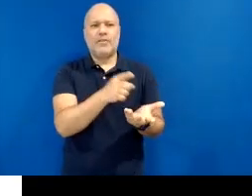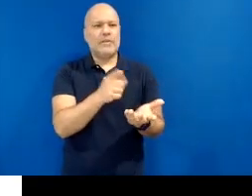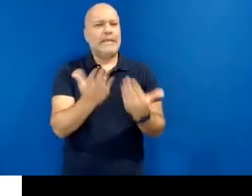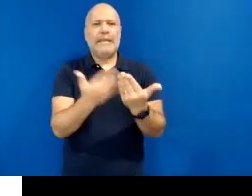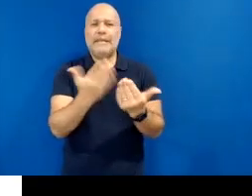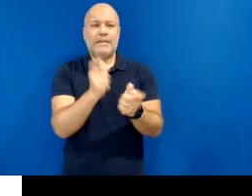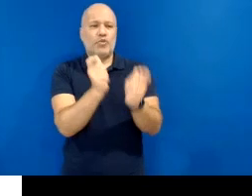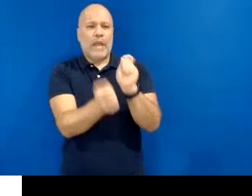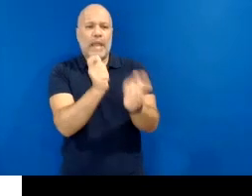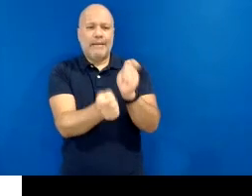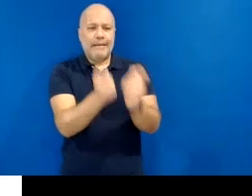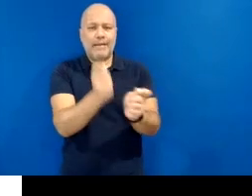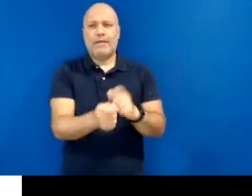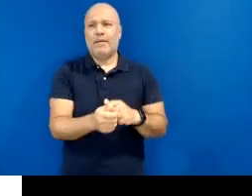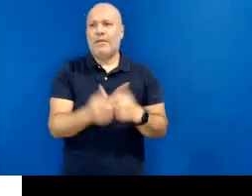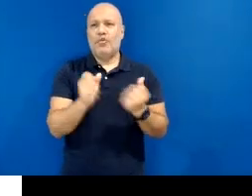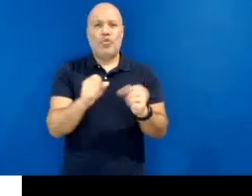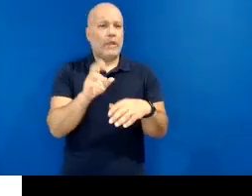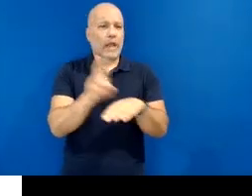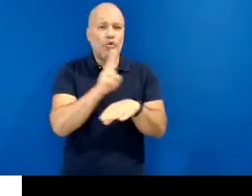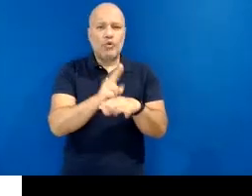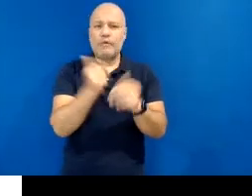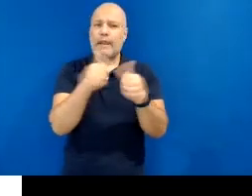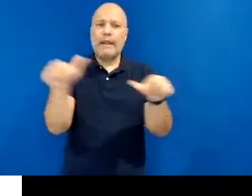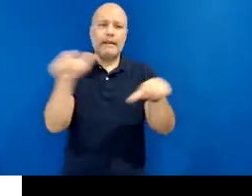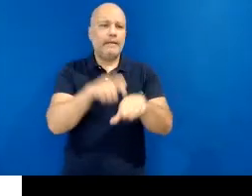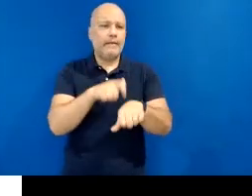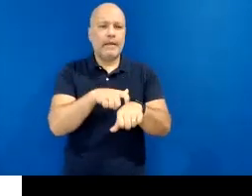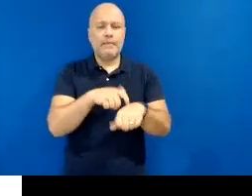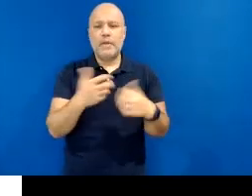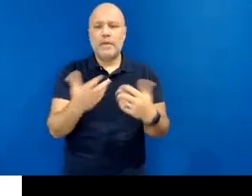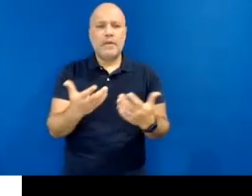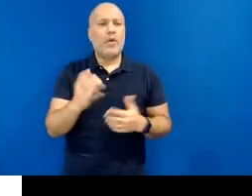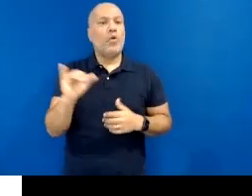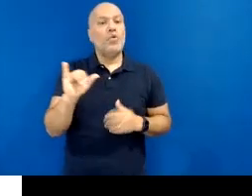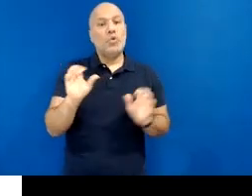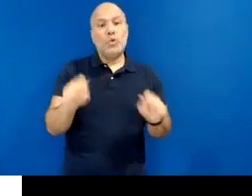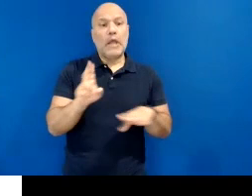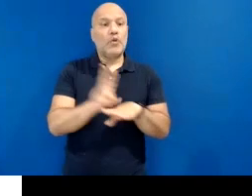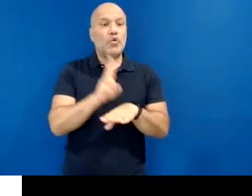You can use them on one hand, you can just use them as is